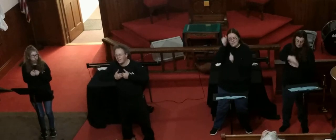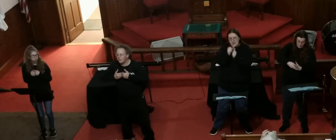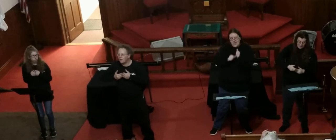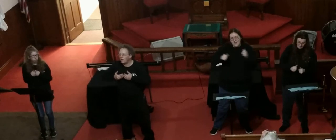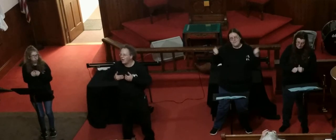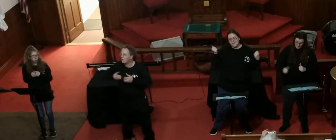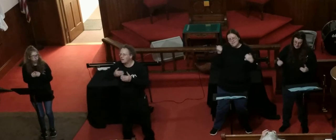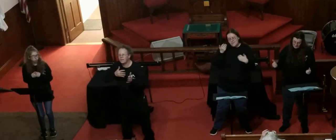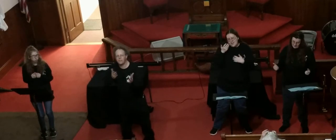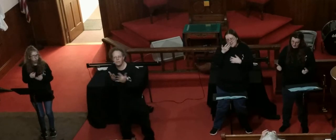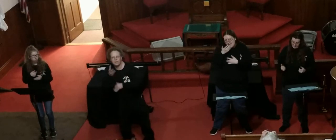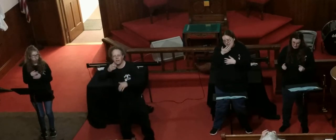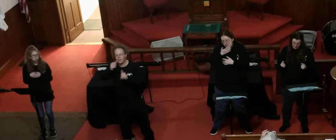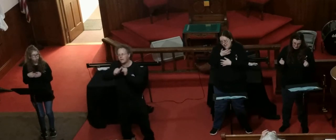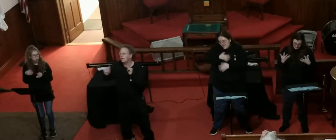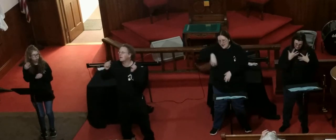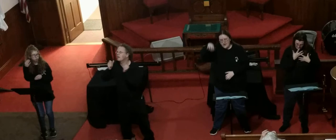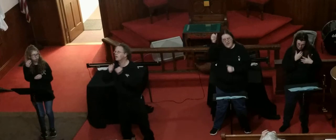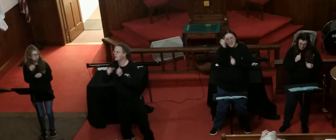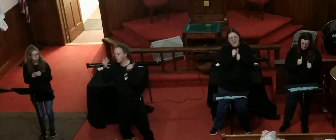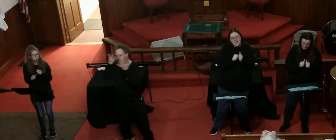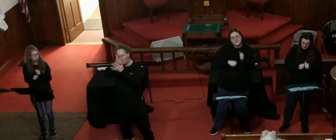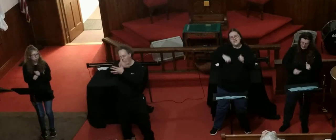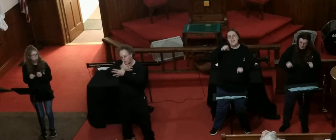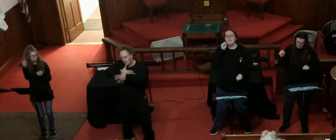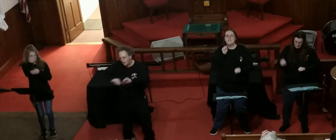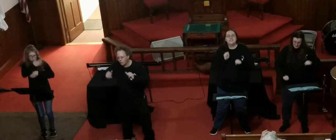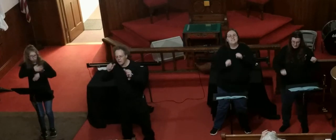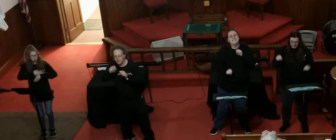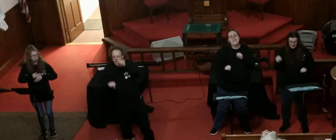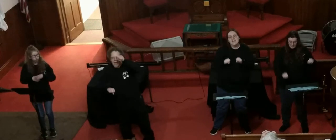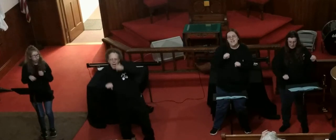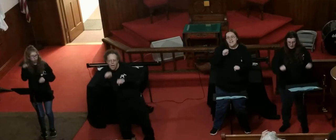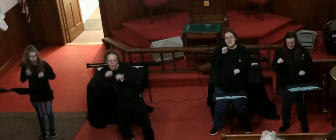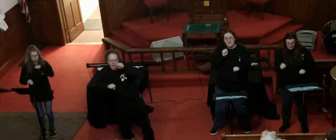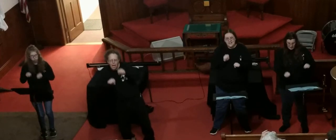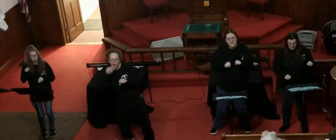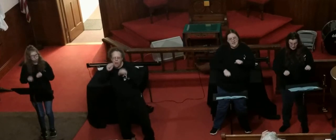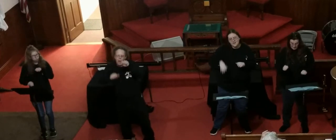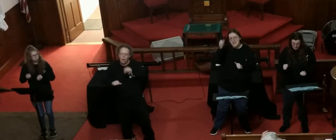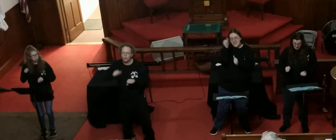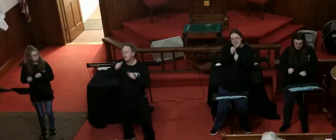Through every fear And every doubt